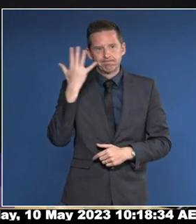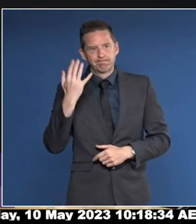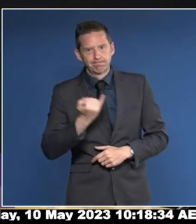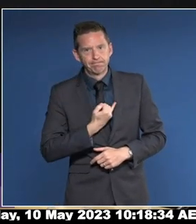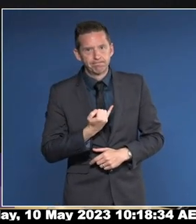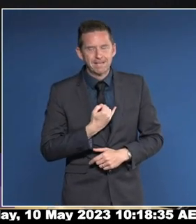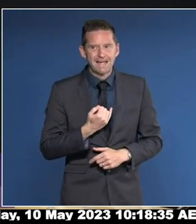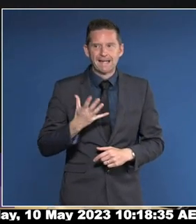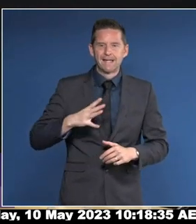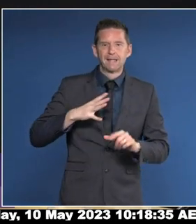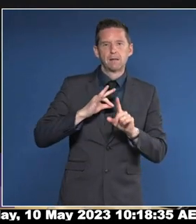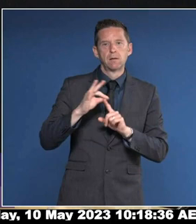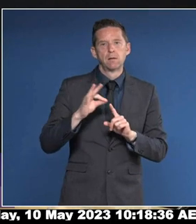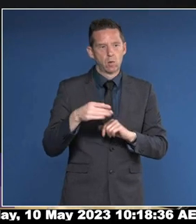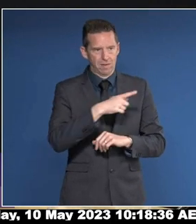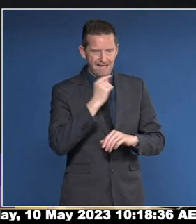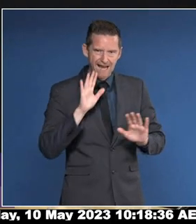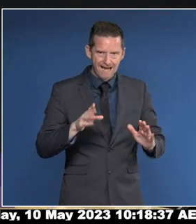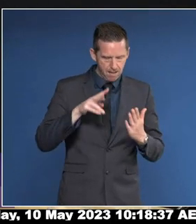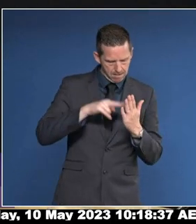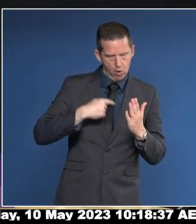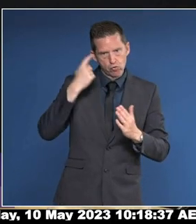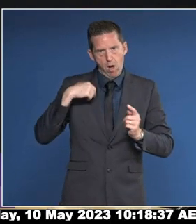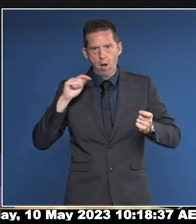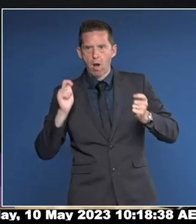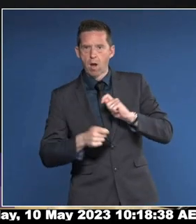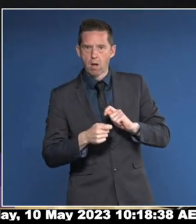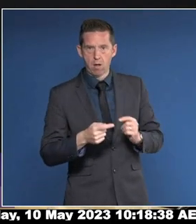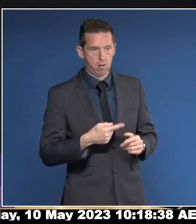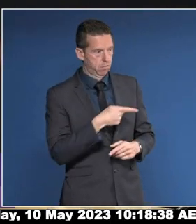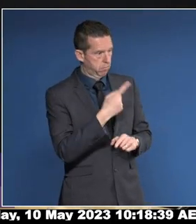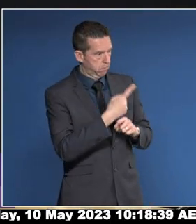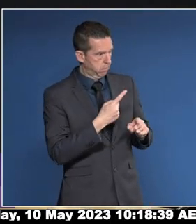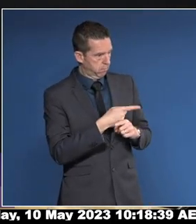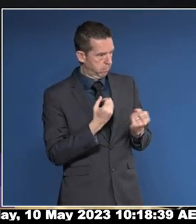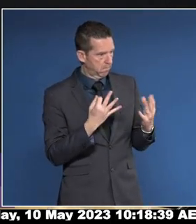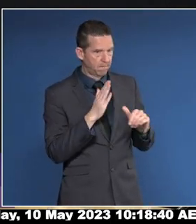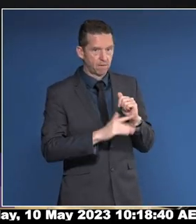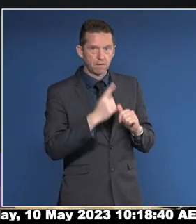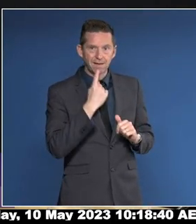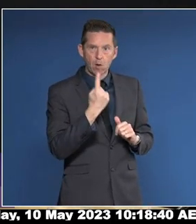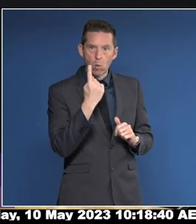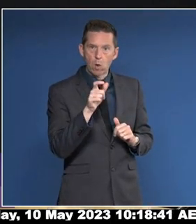understand this, we're doing something different. You haven't come with a single suggestion that something's going to improve.